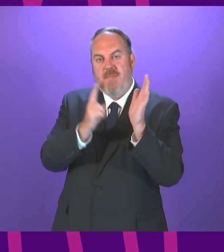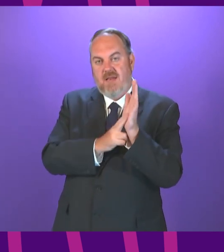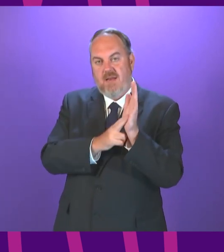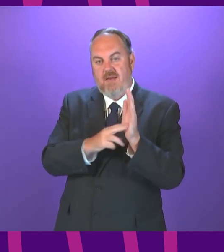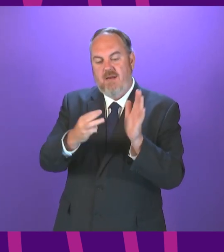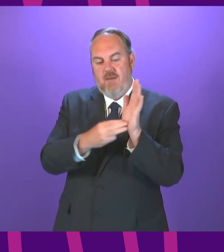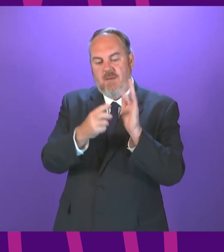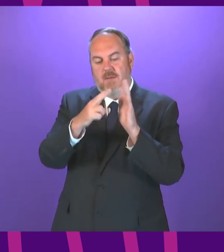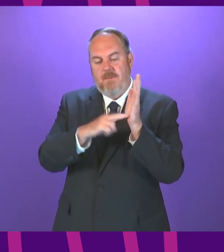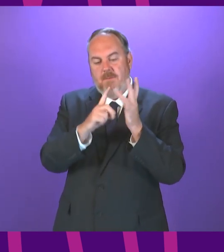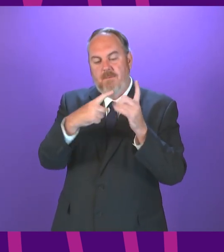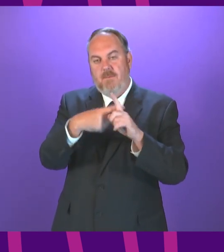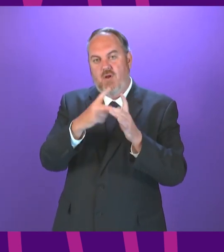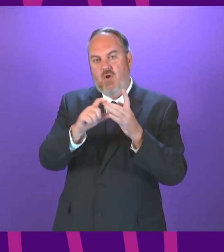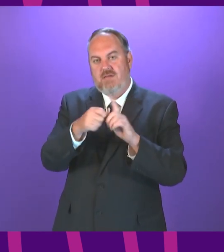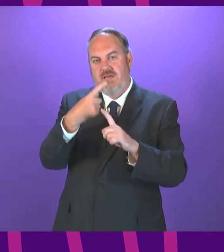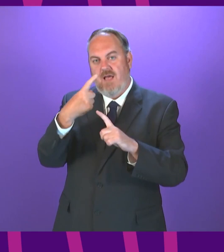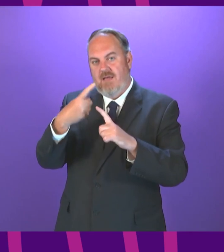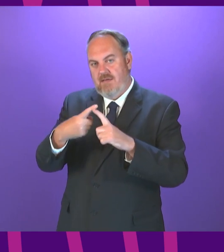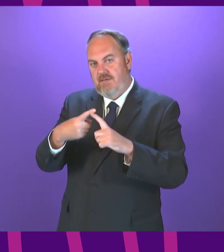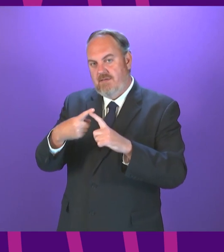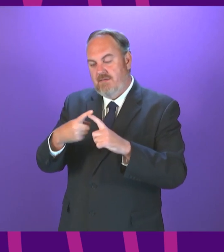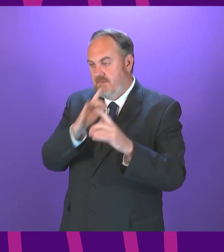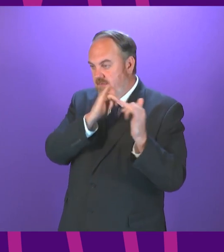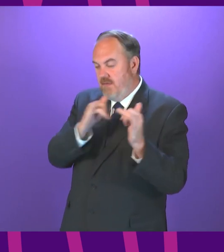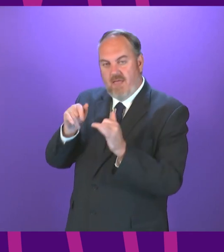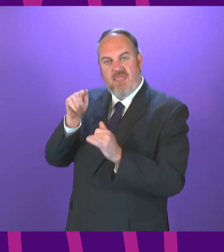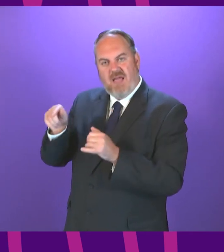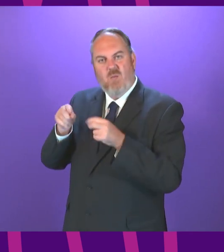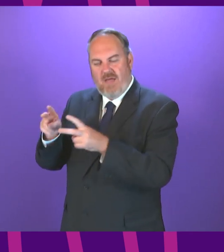about whether a particular environment has the ventilation that is required to deal with Covid.